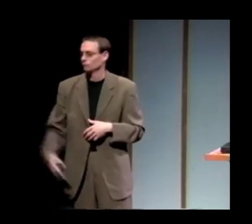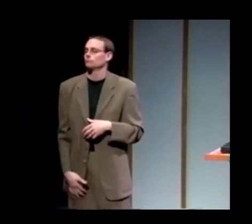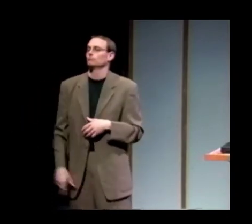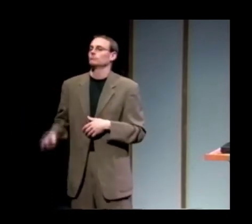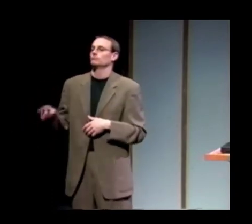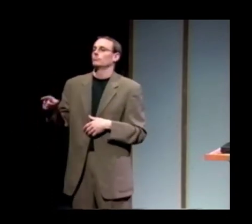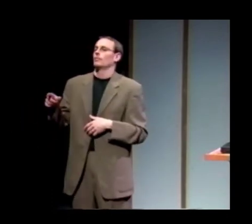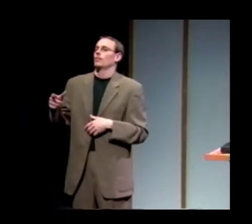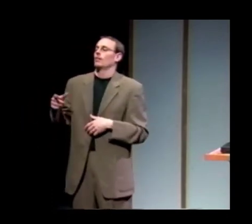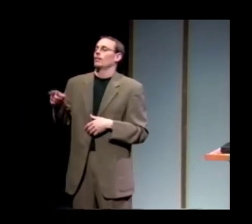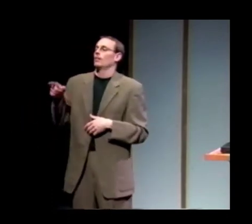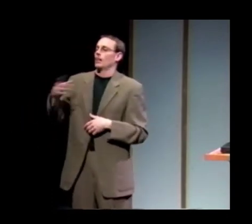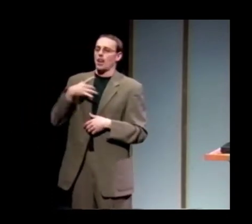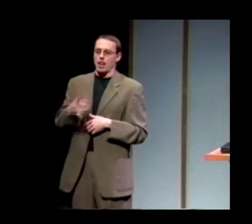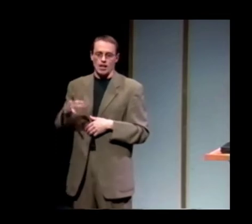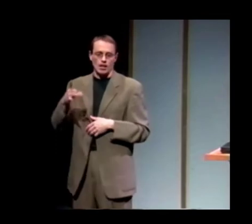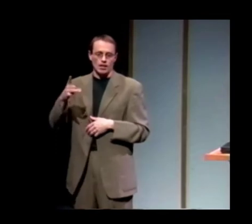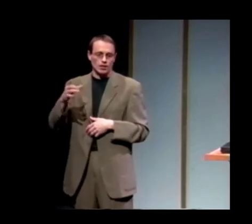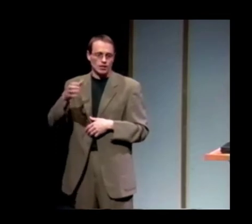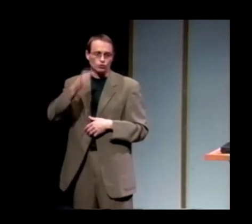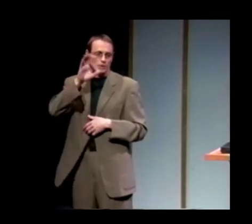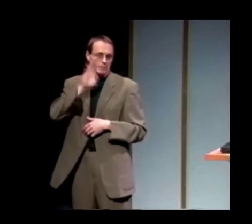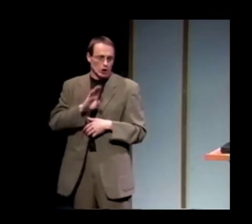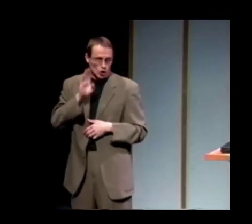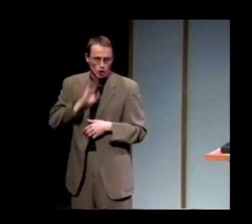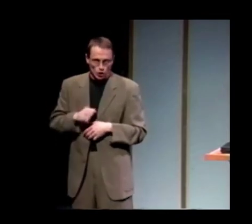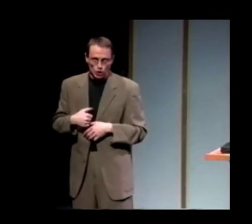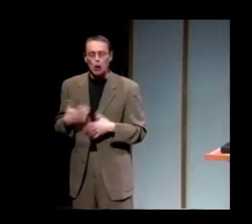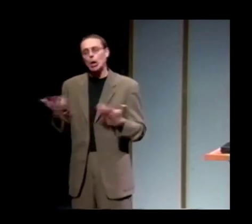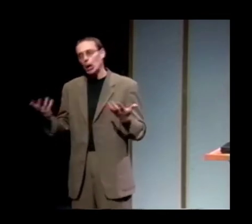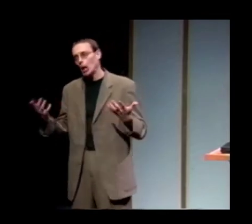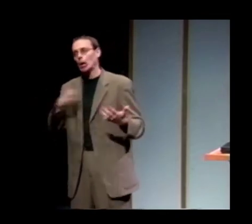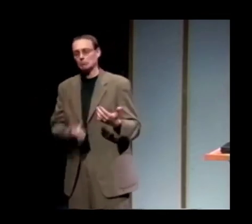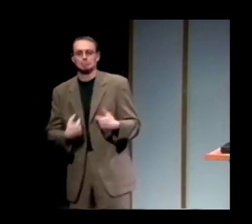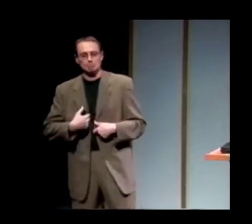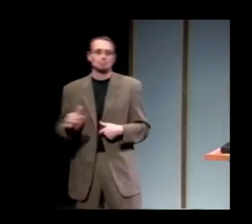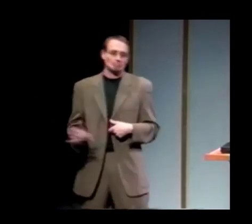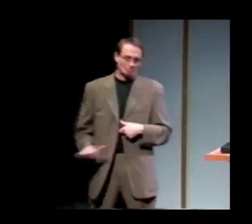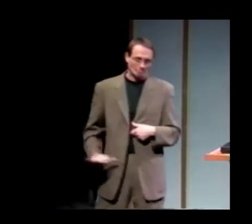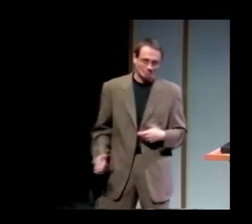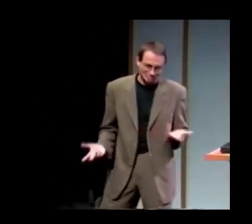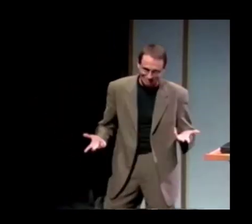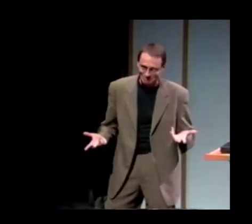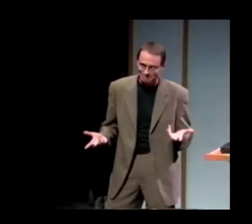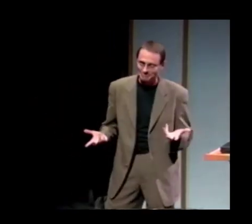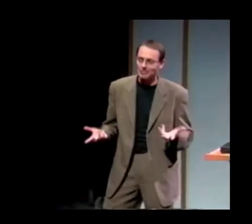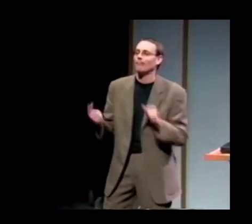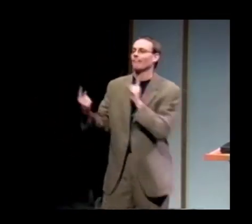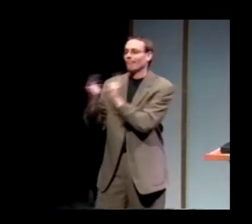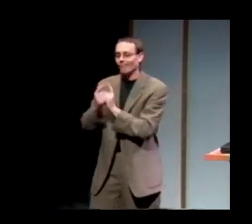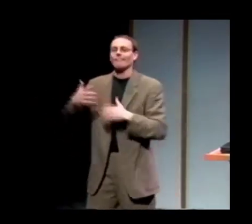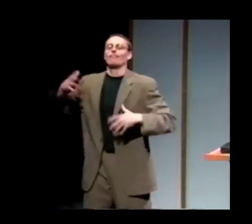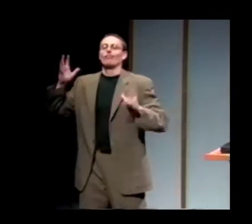AND HAVE OCCASIONAL ACCESS TO HIS WONDERFUL SKILL. WE ALSO WENT OUT FOR A COUPLE OF BEERS